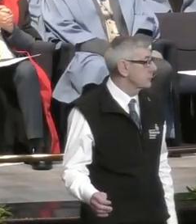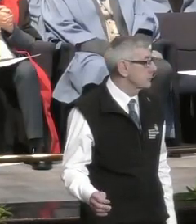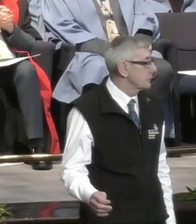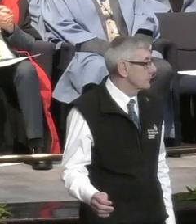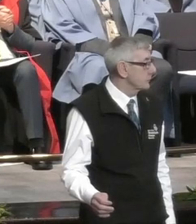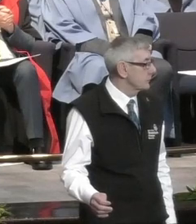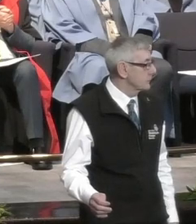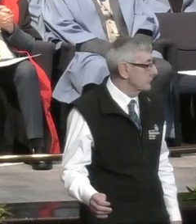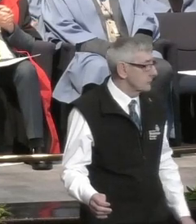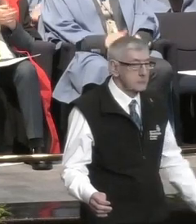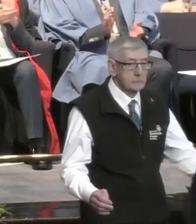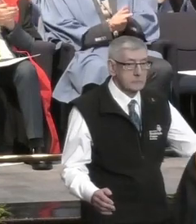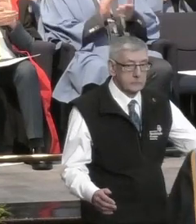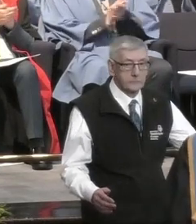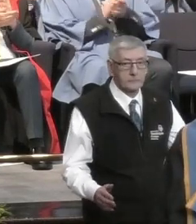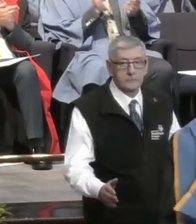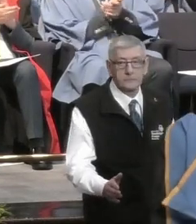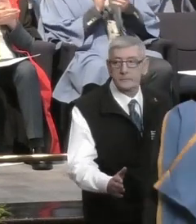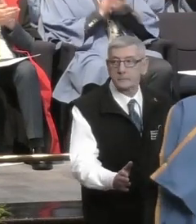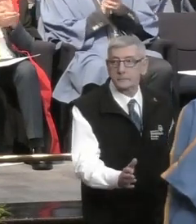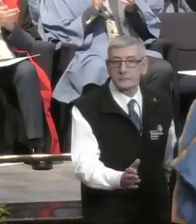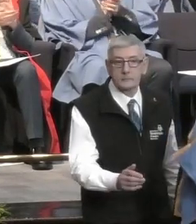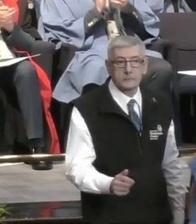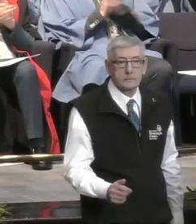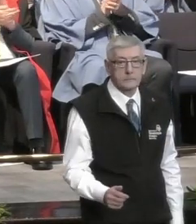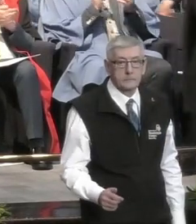Xiaoqiu Du. (AUDIENCE APPLAUDS)